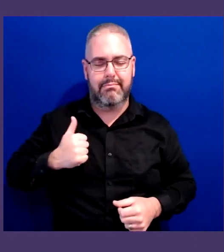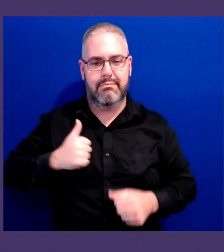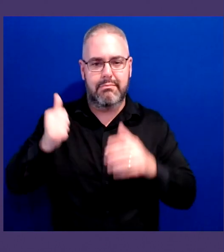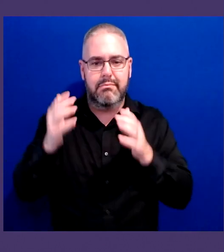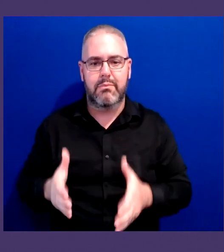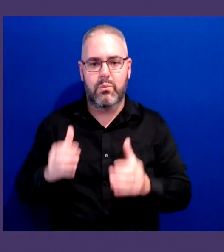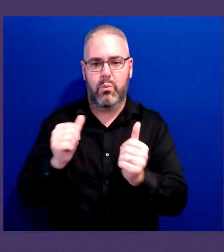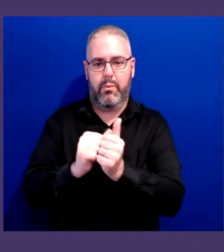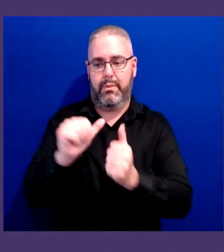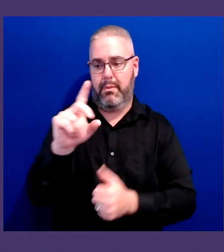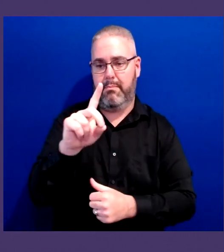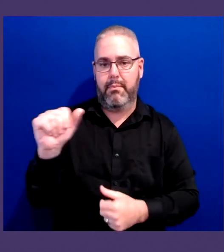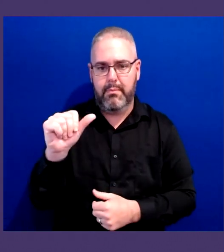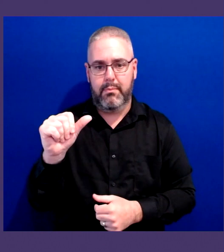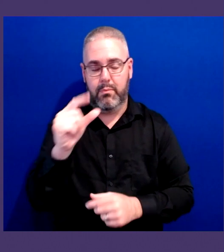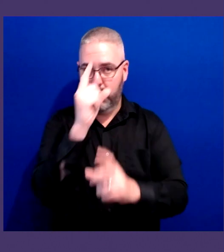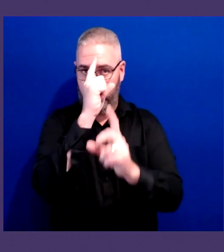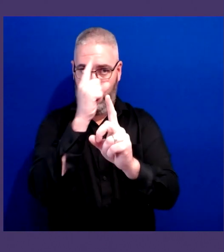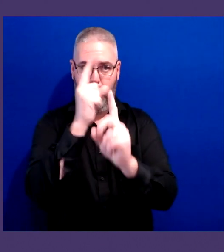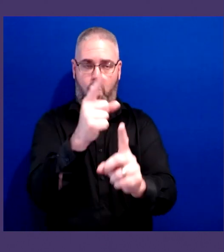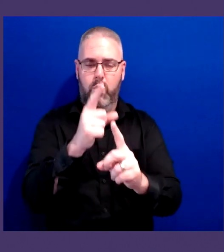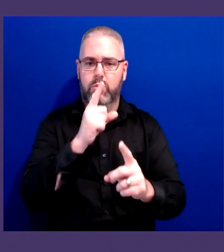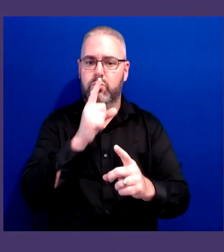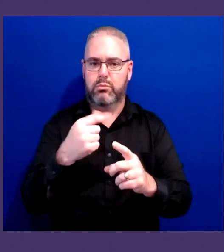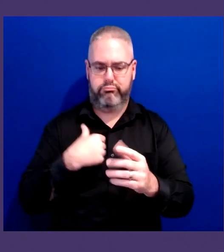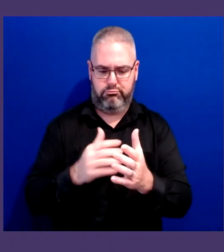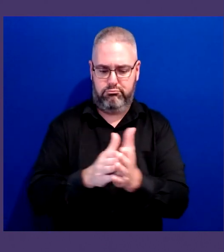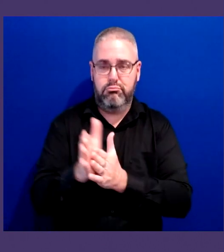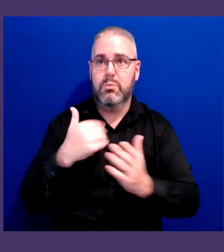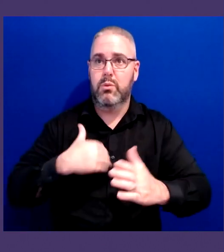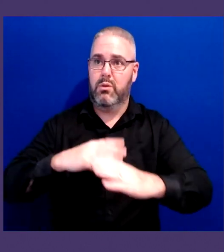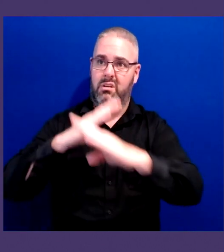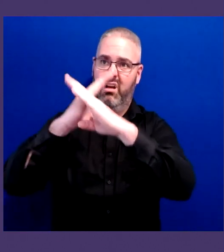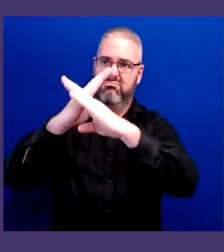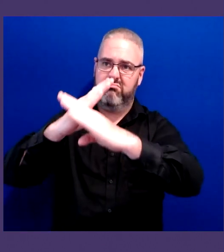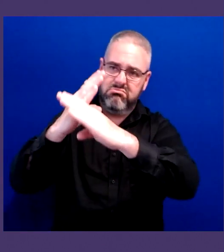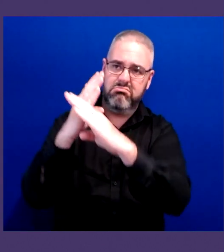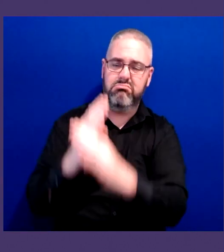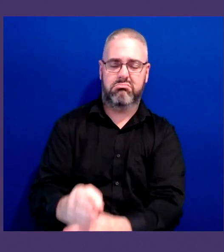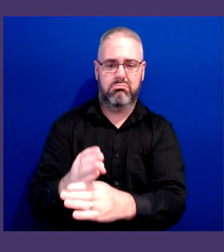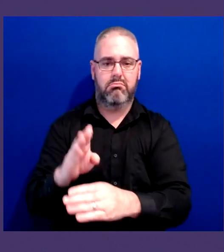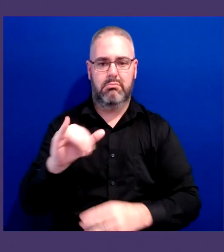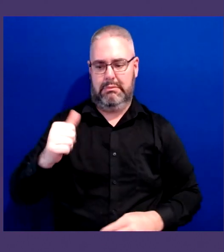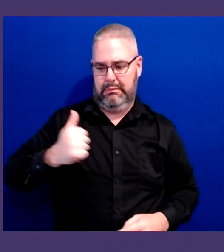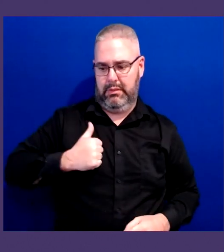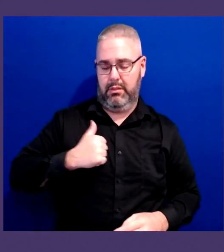a very ambitious Barrier- Free Canada by 2040, and the plan is to get there by